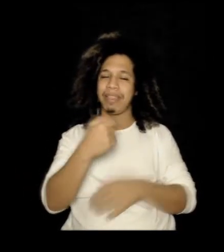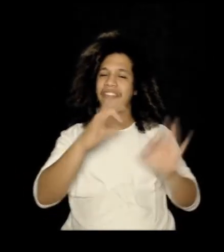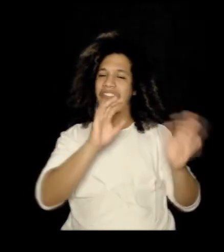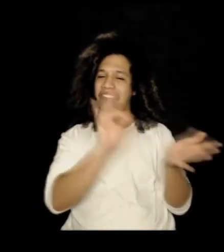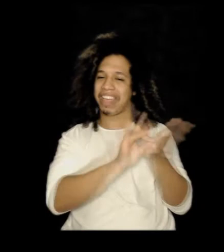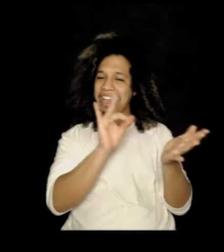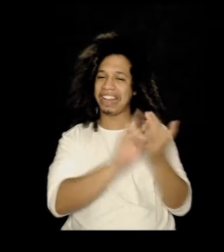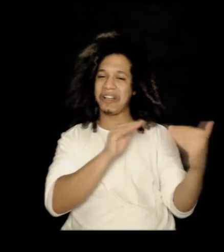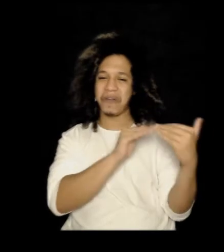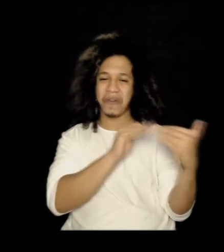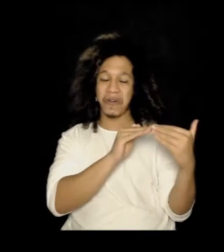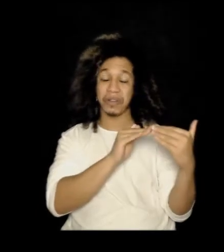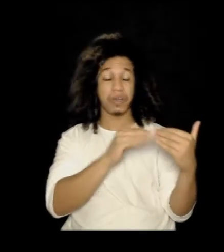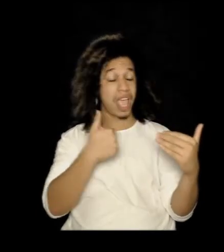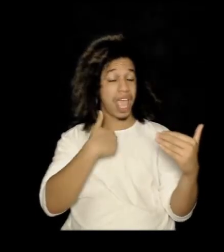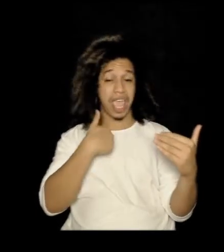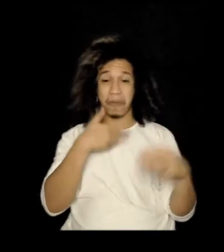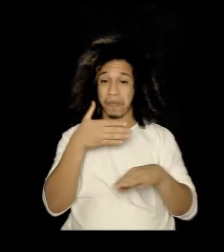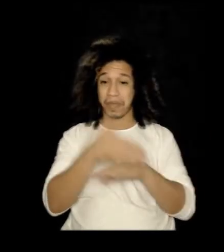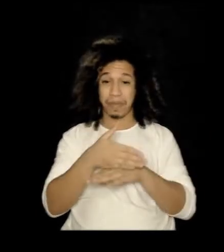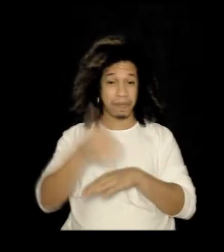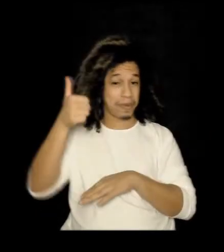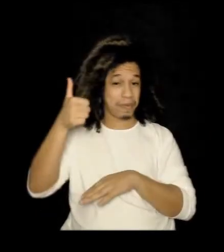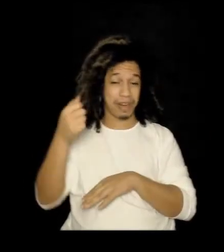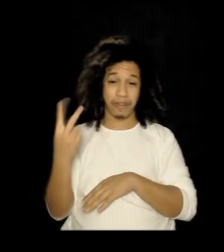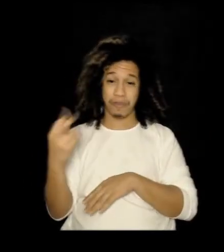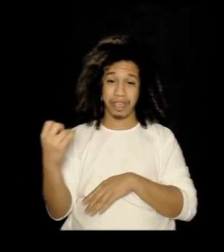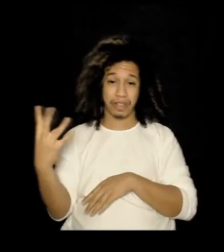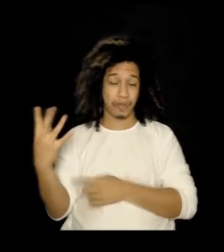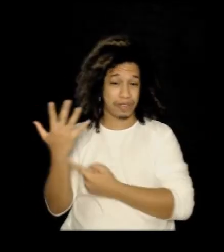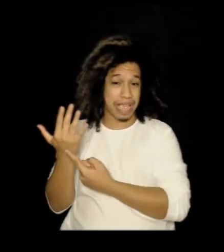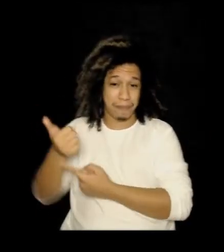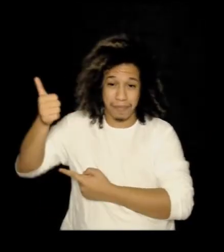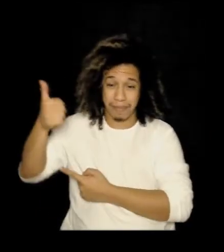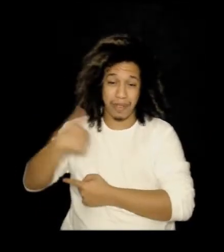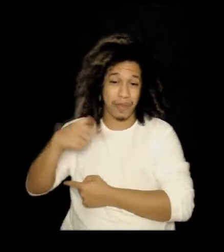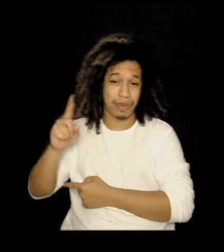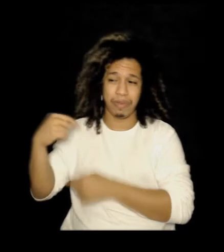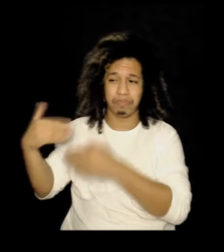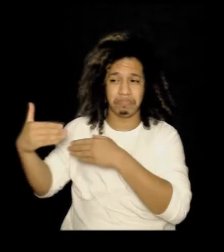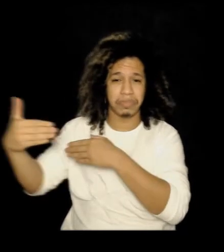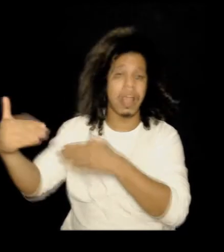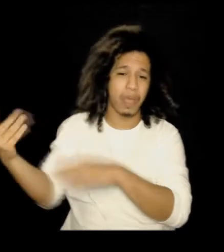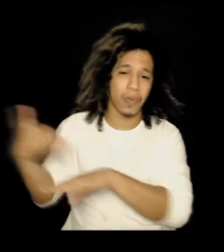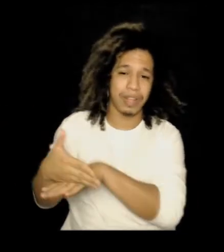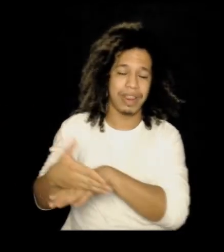I know, Elizabeth! Doesn’t time fly? I was not part of the first EPPI conference either. Just like